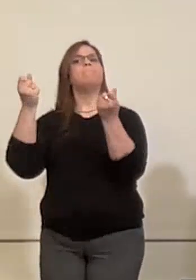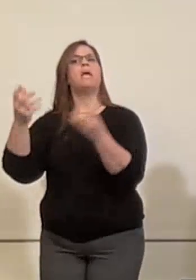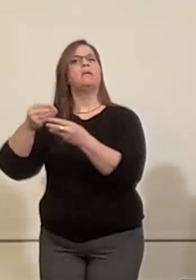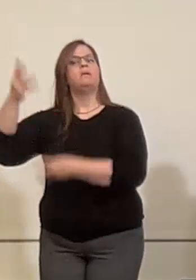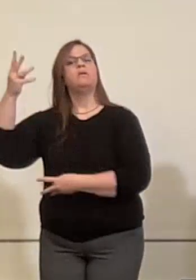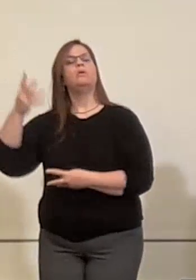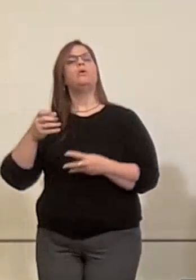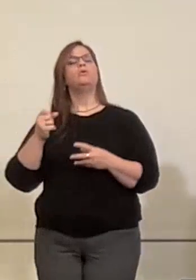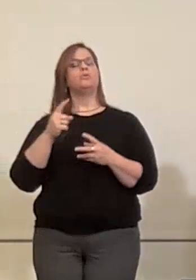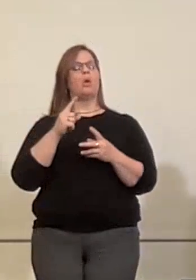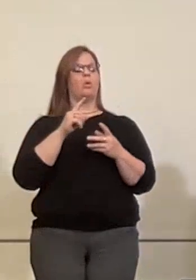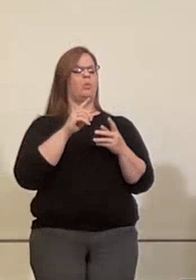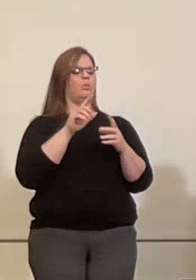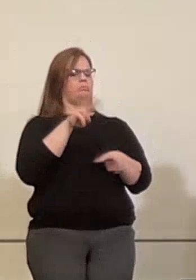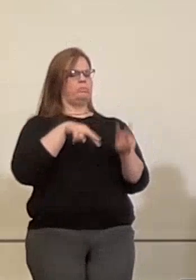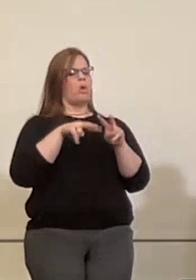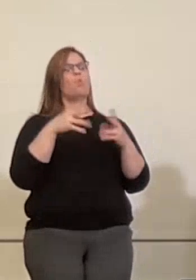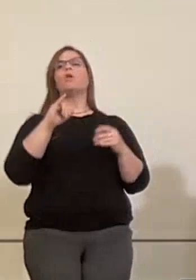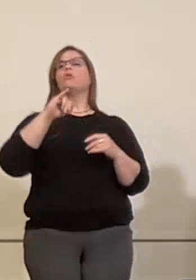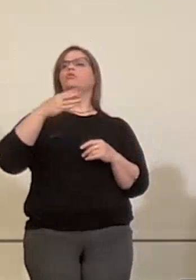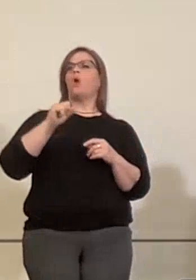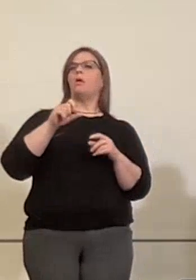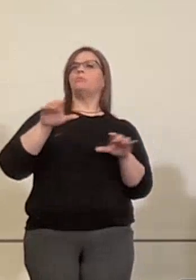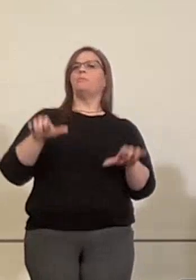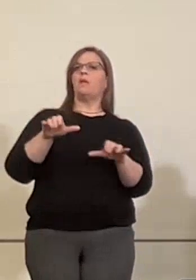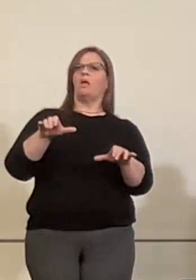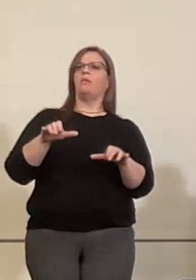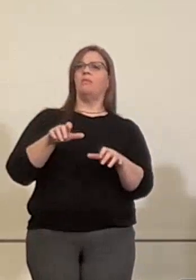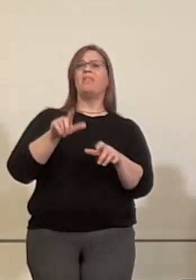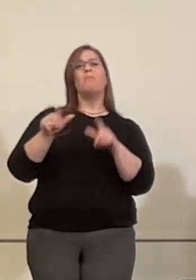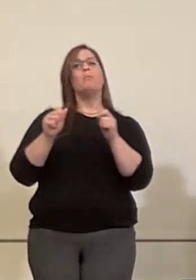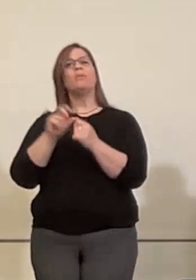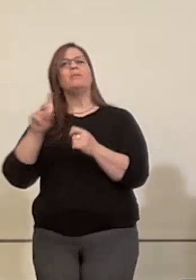jobs to be done that people with disabilities are struggling with